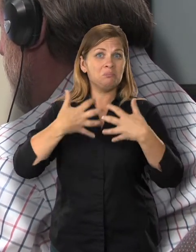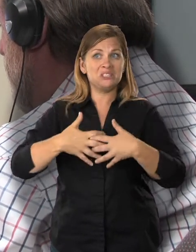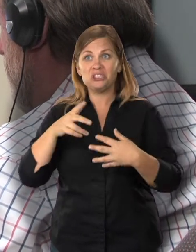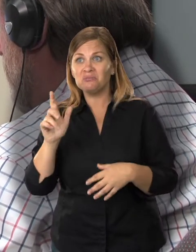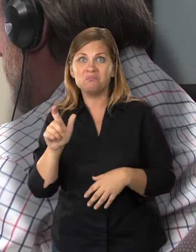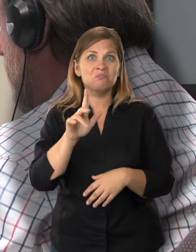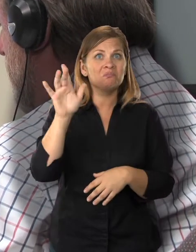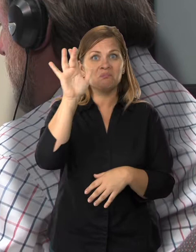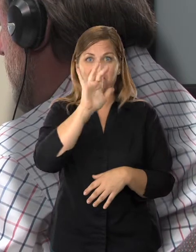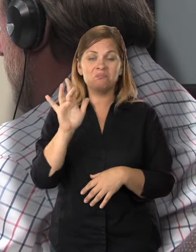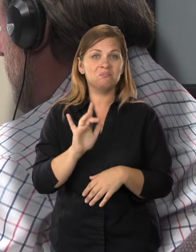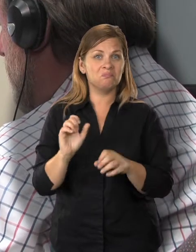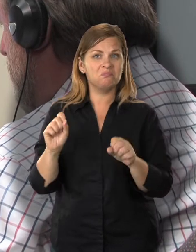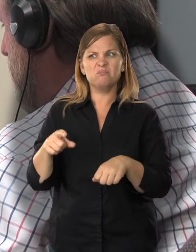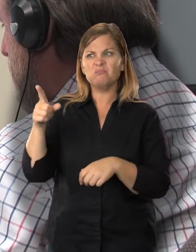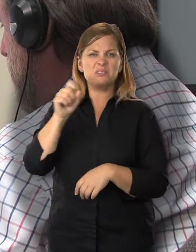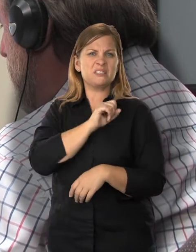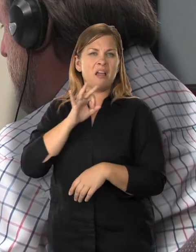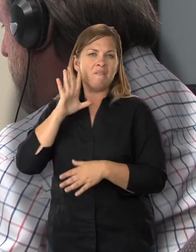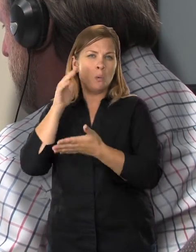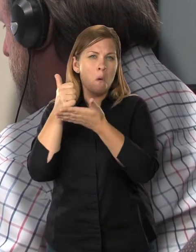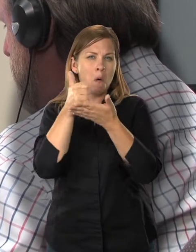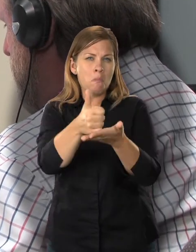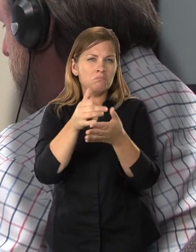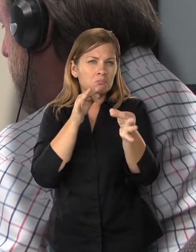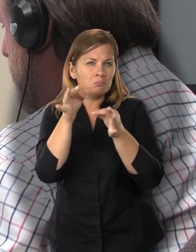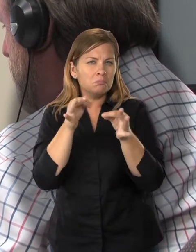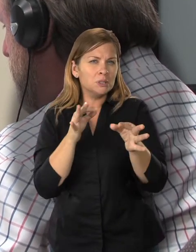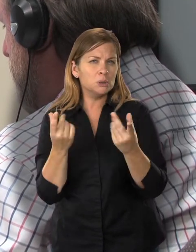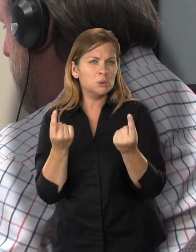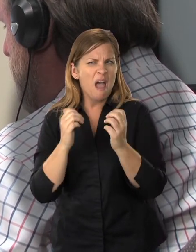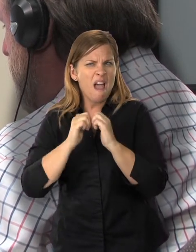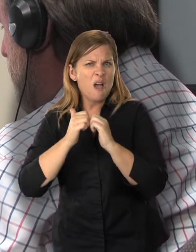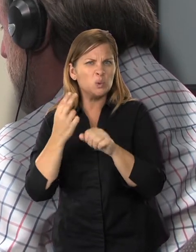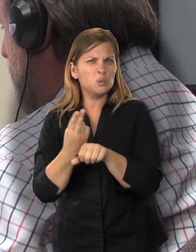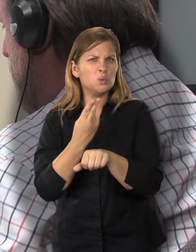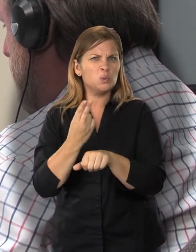However, any voter can use the machine to mark a ballot.